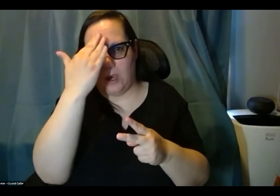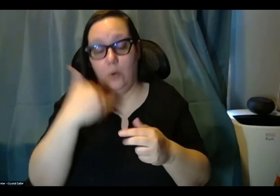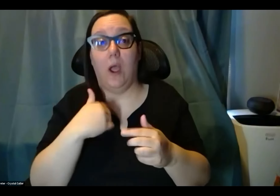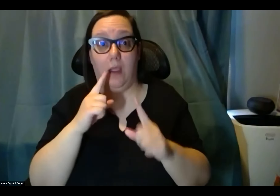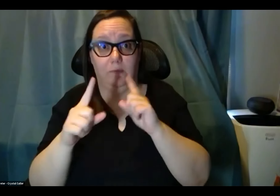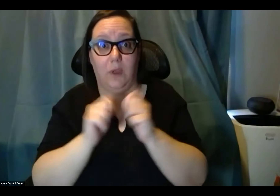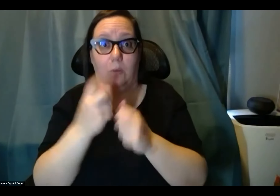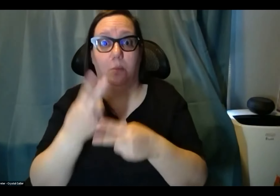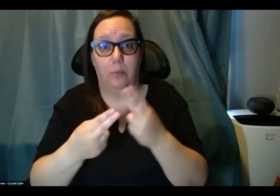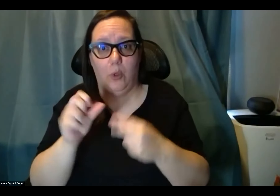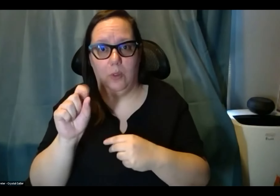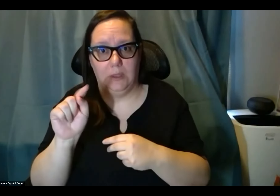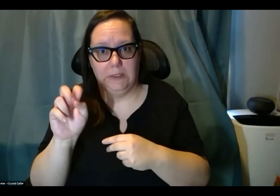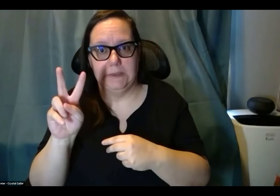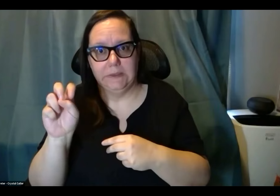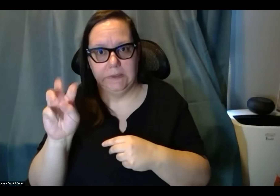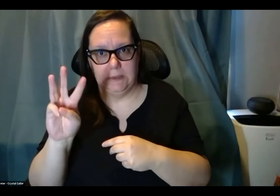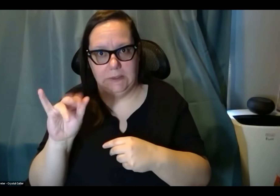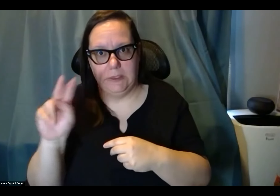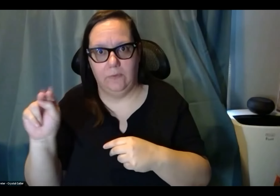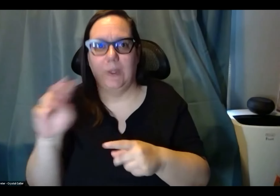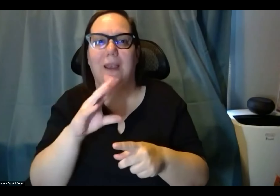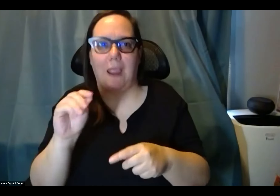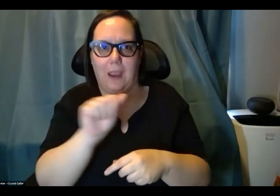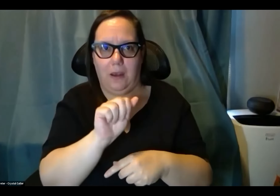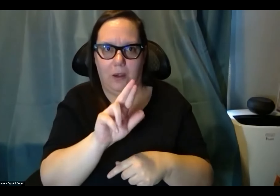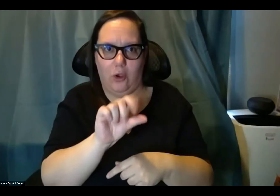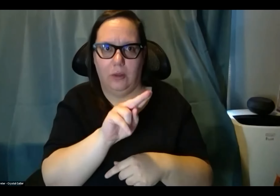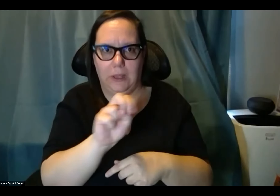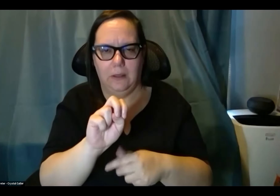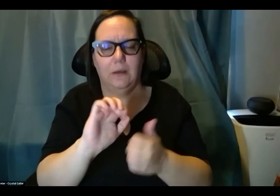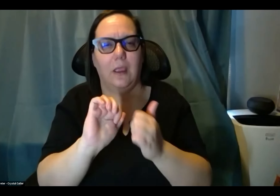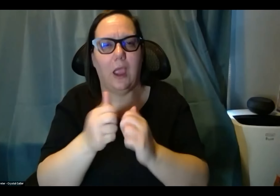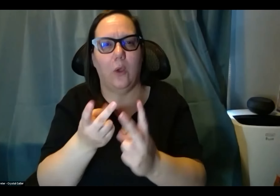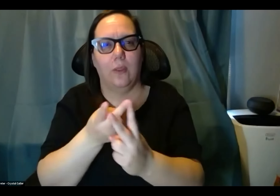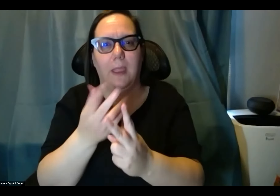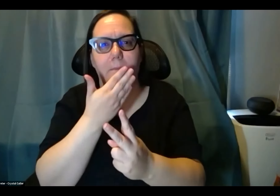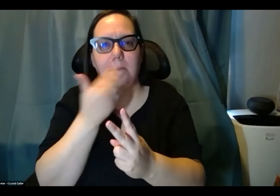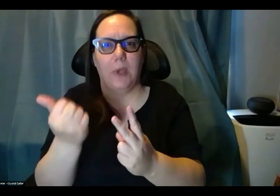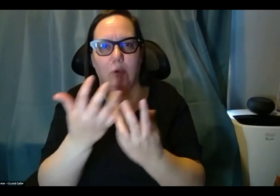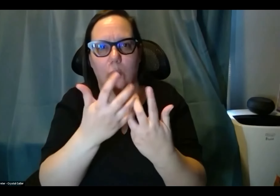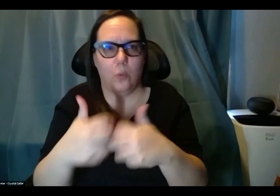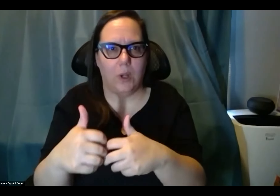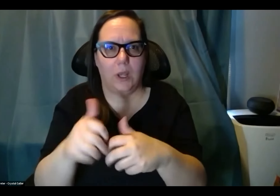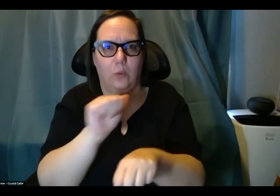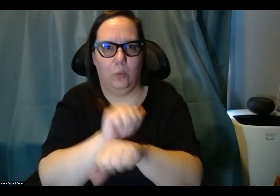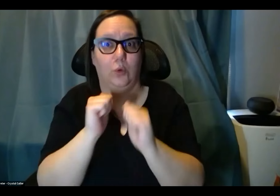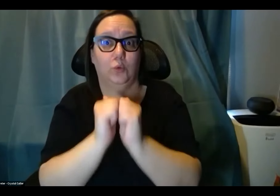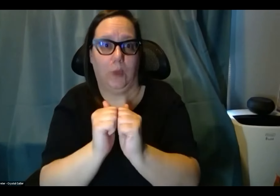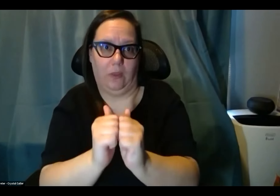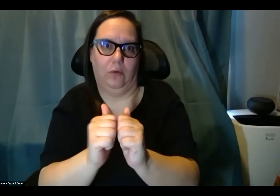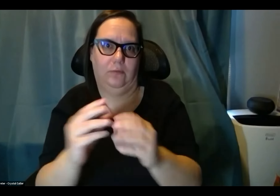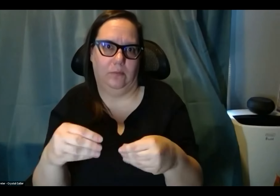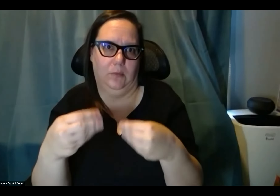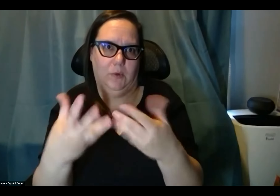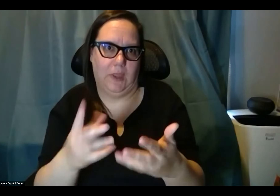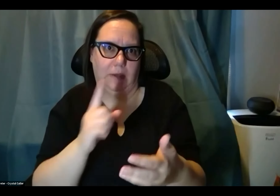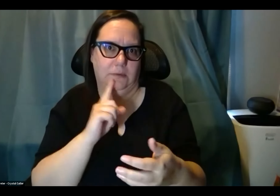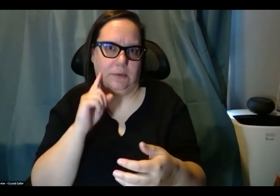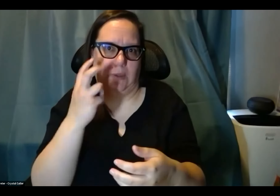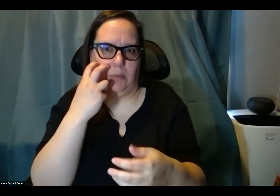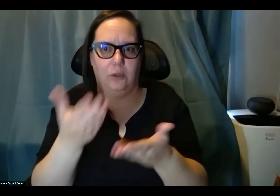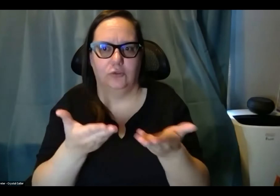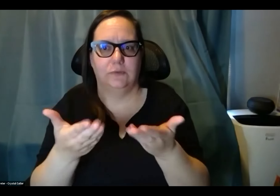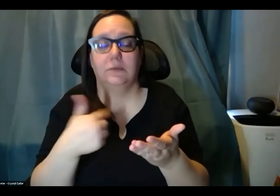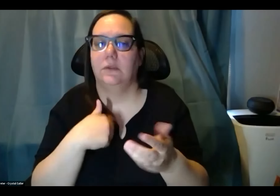with Steve and Arlene how to better coordinate and how to work together on providing some